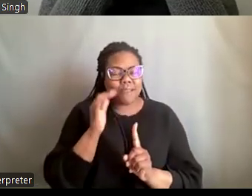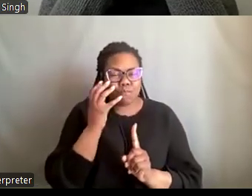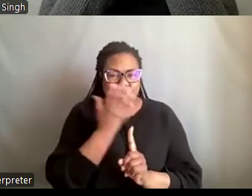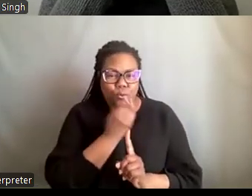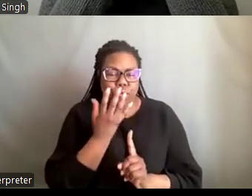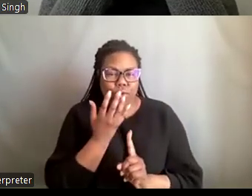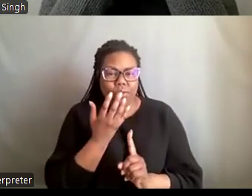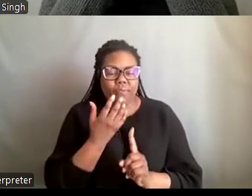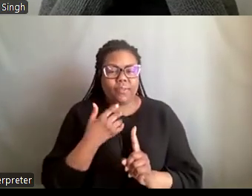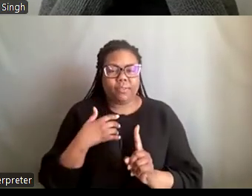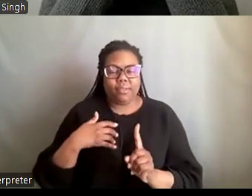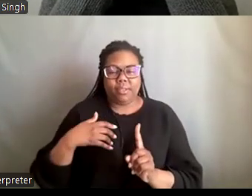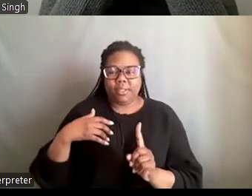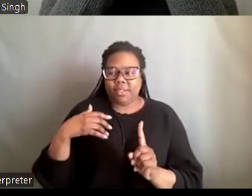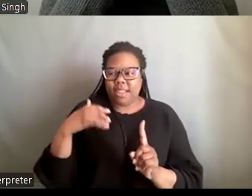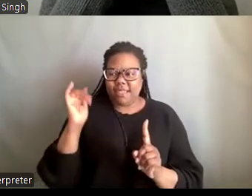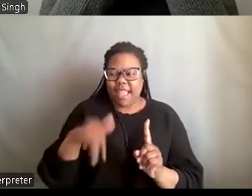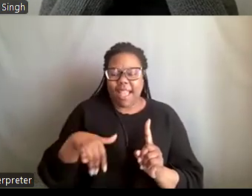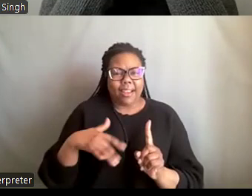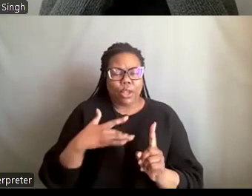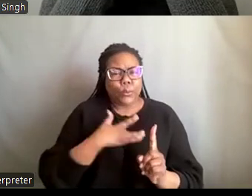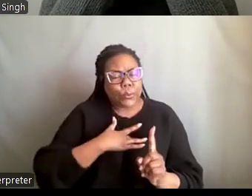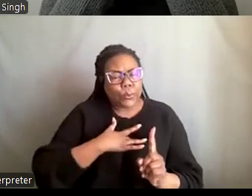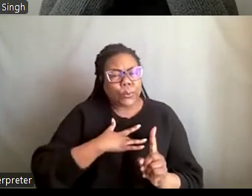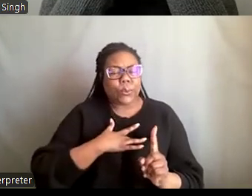That's the unique thing. That' s the beautiful thing, you